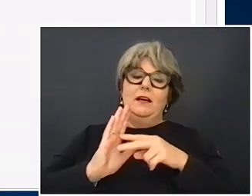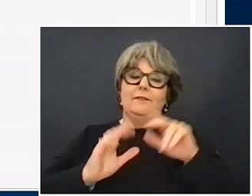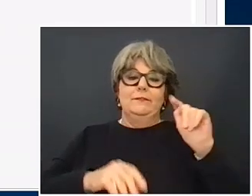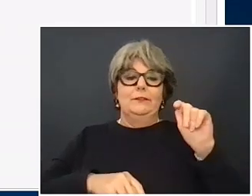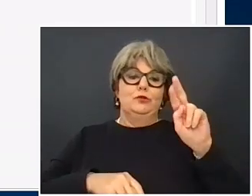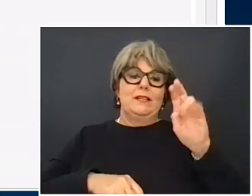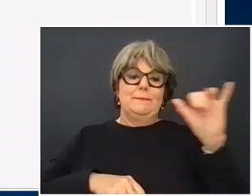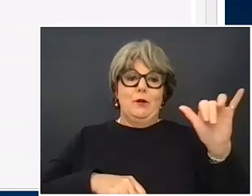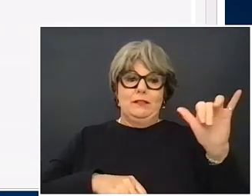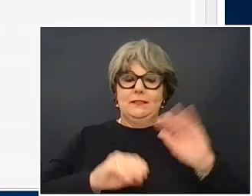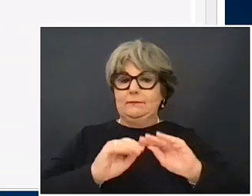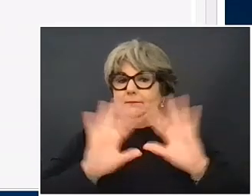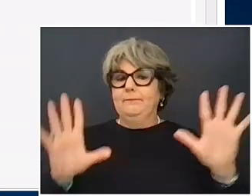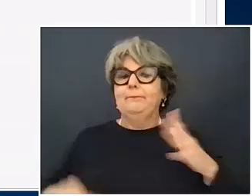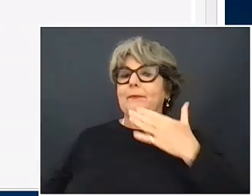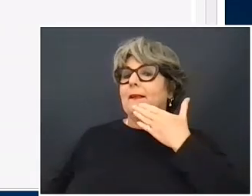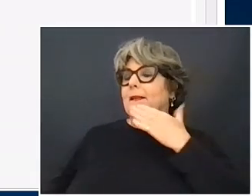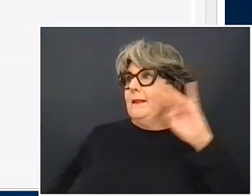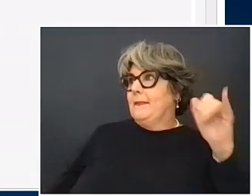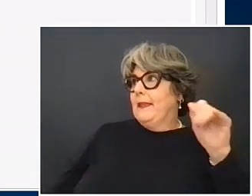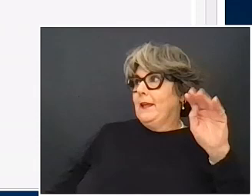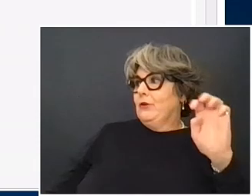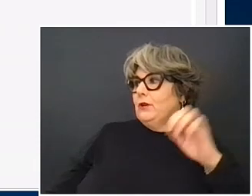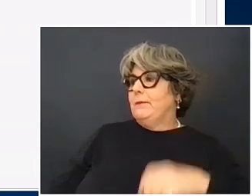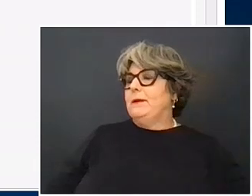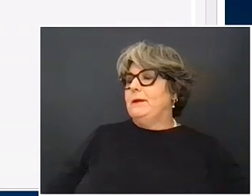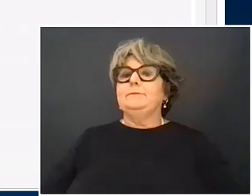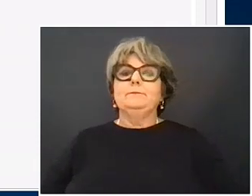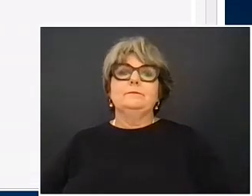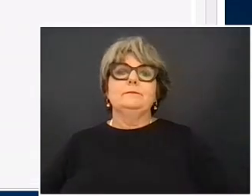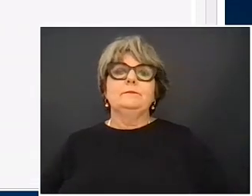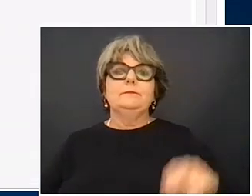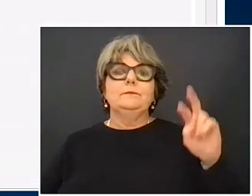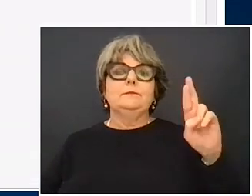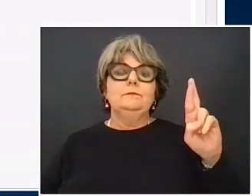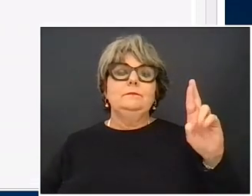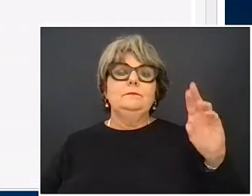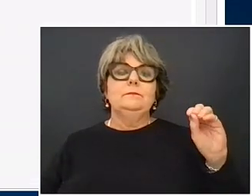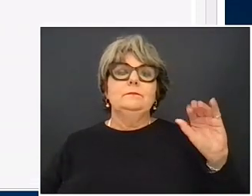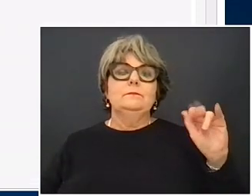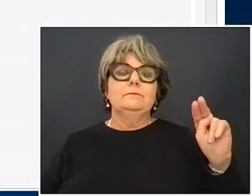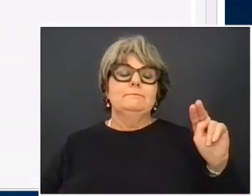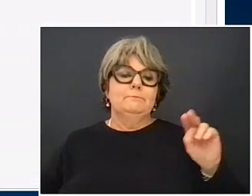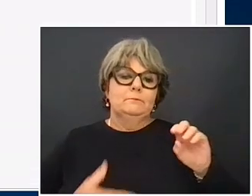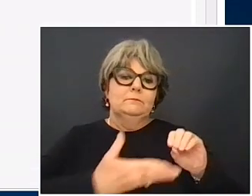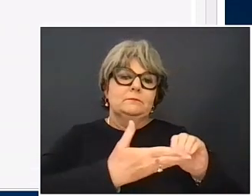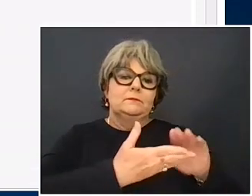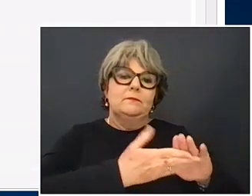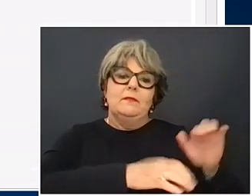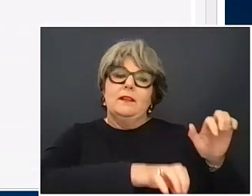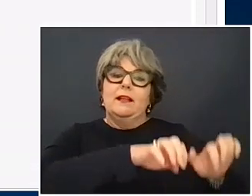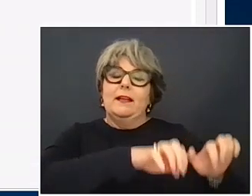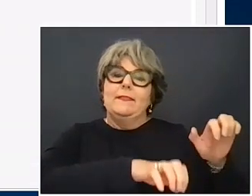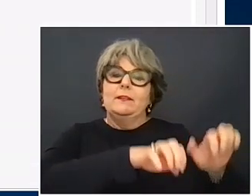Thanks, Jamie. Robyn, if you don't mind, there's a note here in the chat that Carolyn's comment is